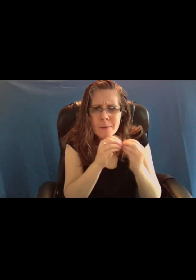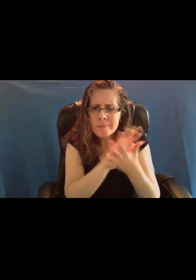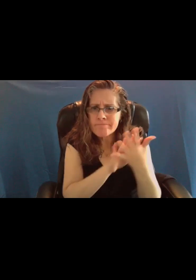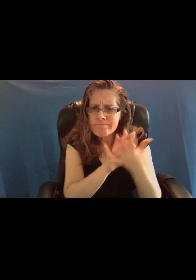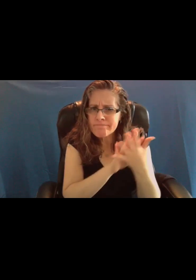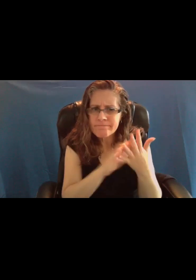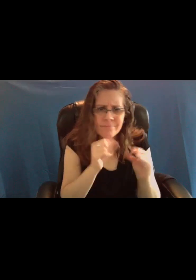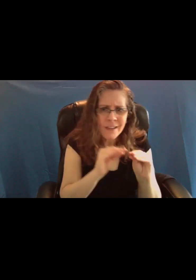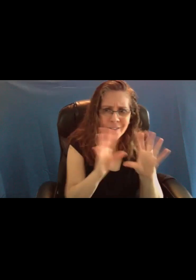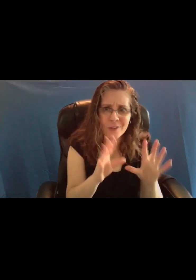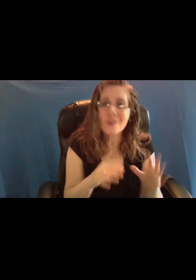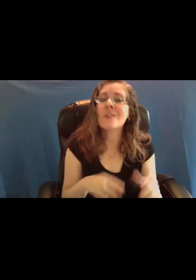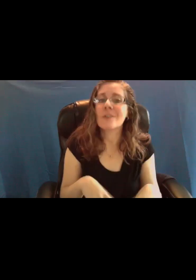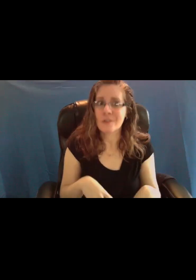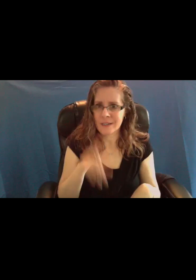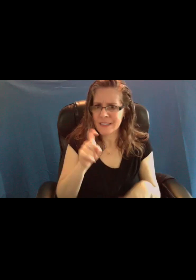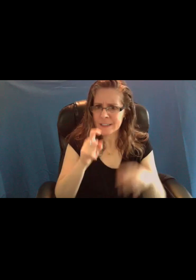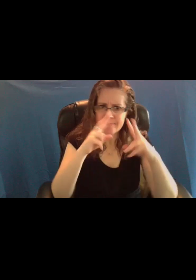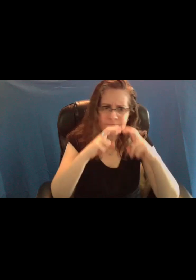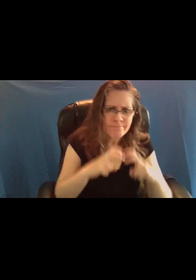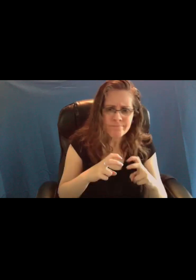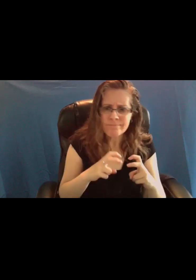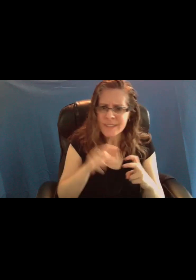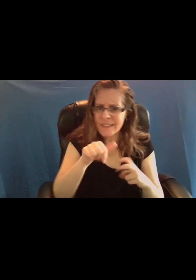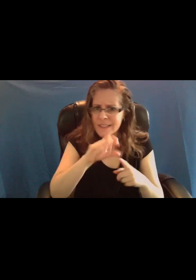you really need to analyze the particulars of the situation and